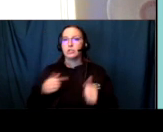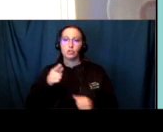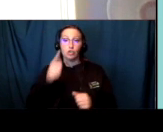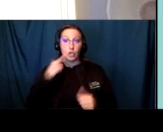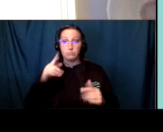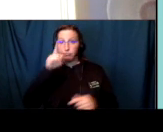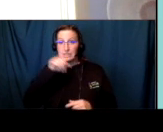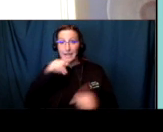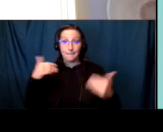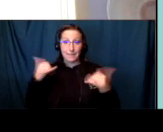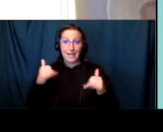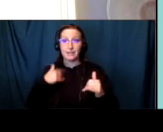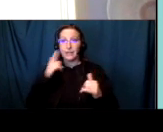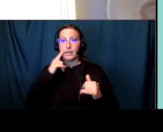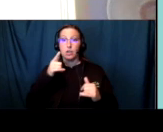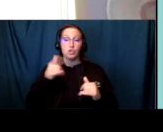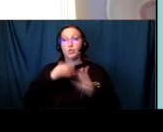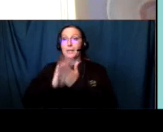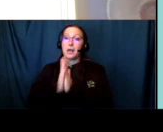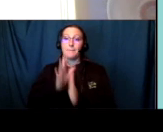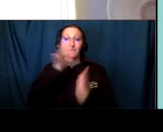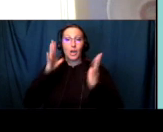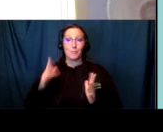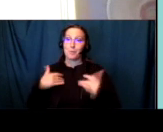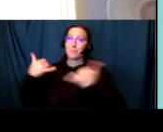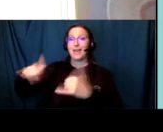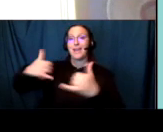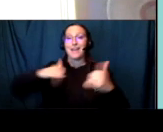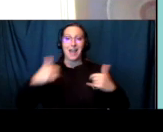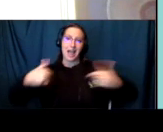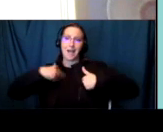out the story of being a farmer. There's so many other ideas. If anyone